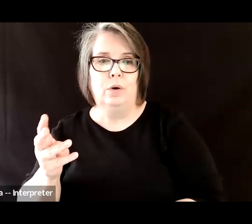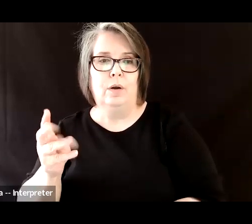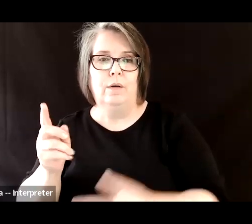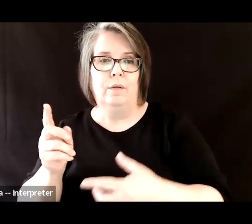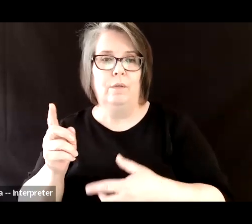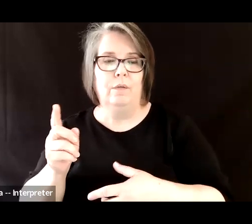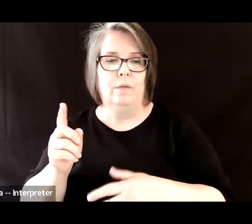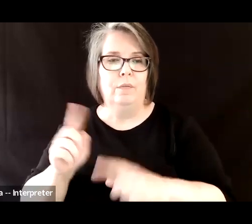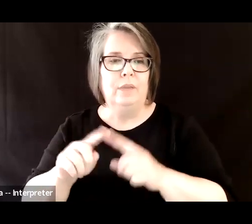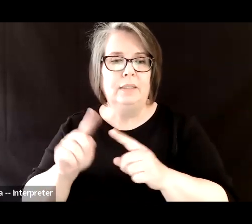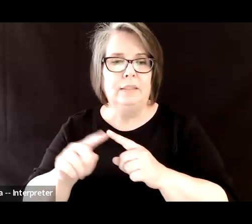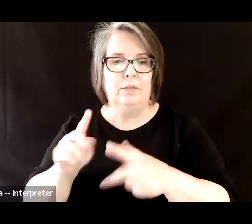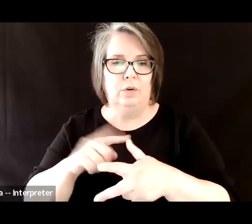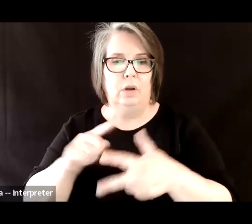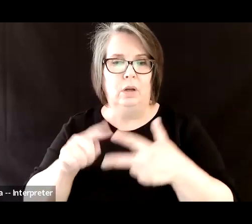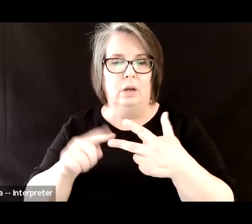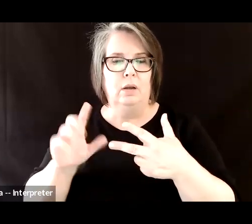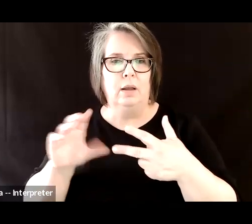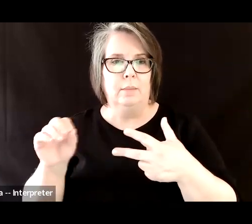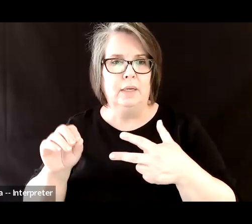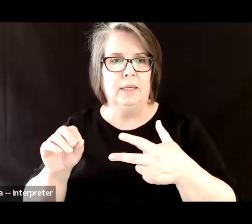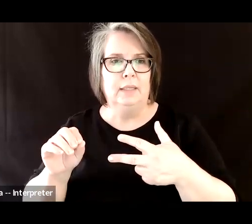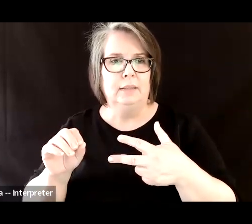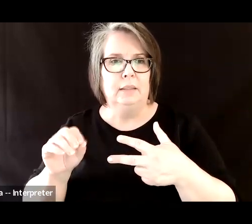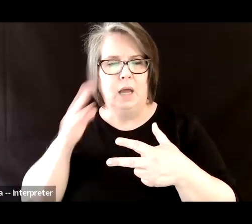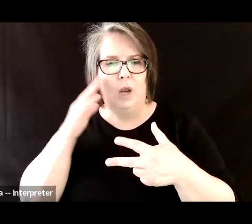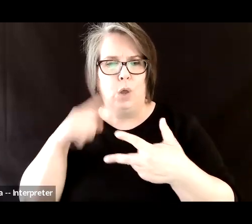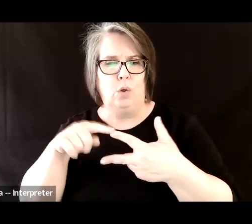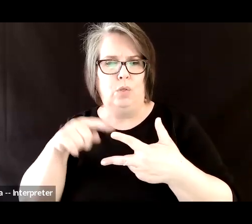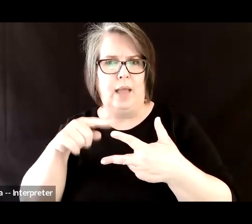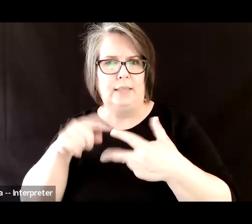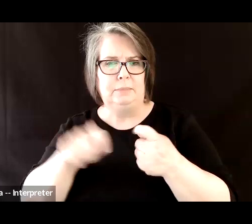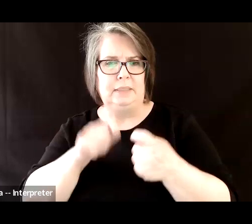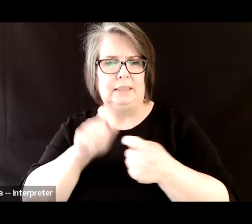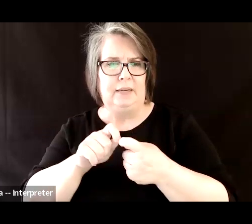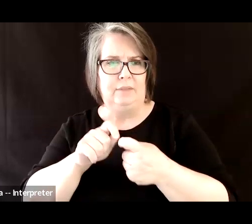know 3Play Media specifically, for YouTube videos, they can